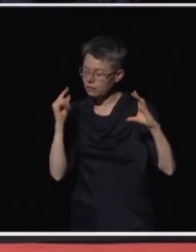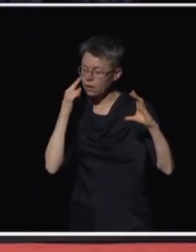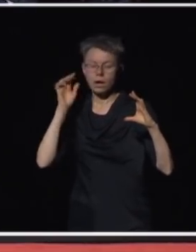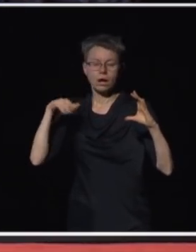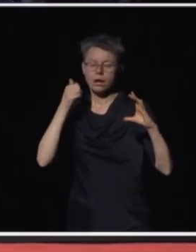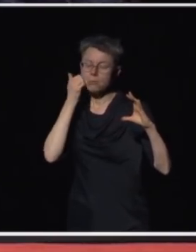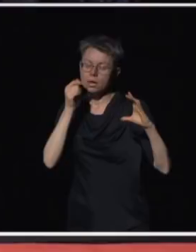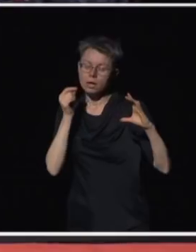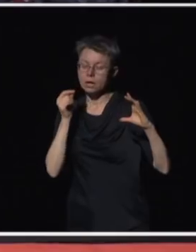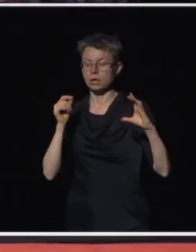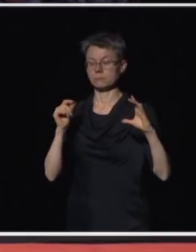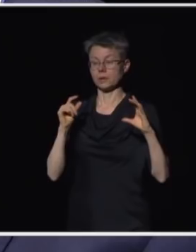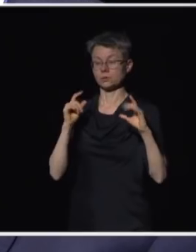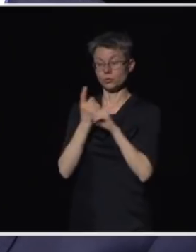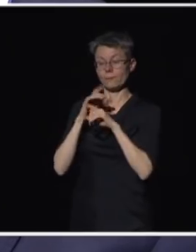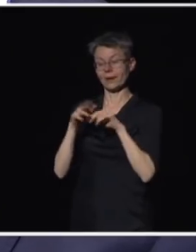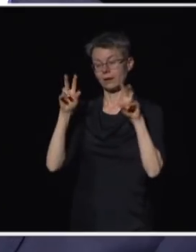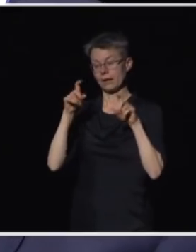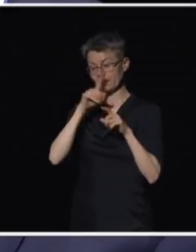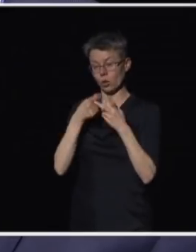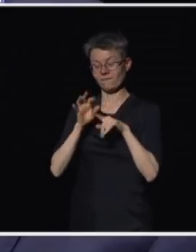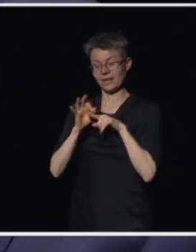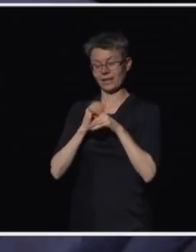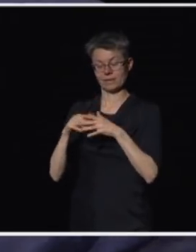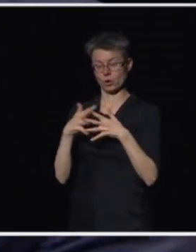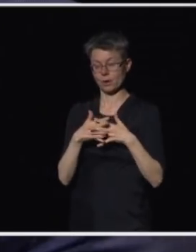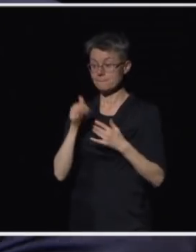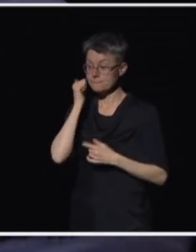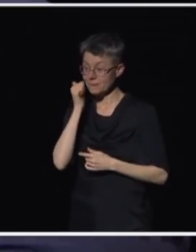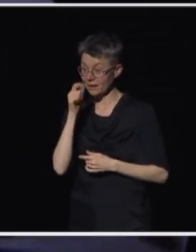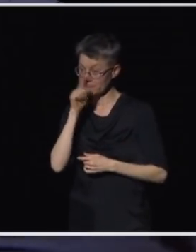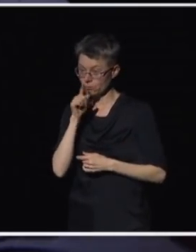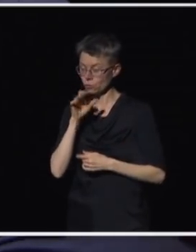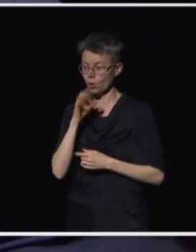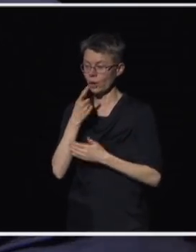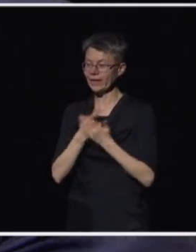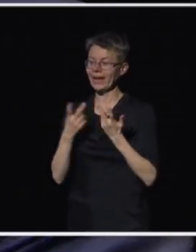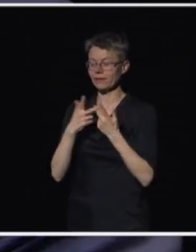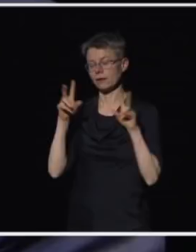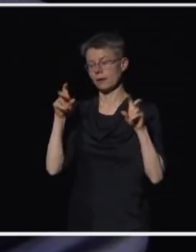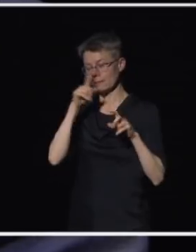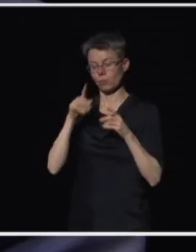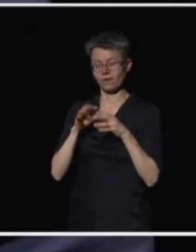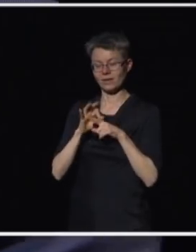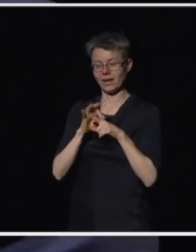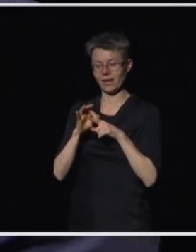this conversation about people of colour in America. Black people in America are not just another people of colour. They have a kind of specificity.